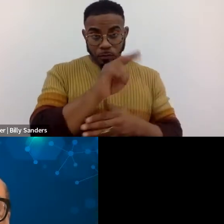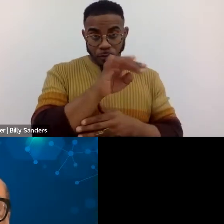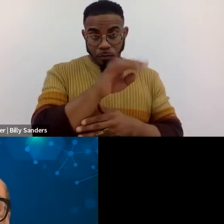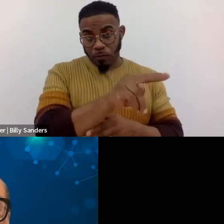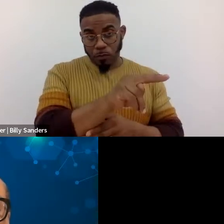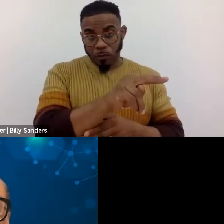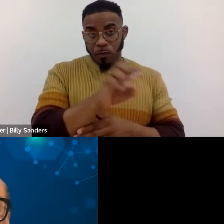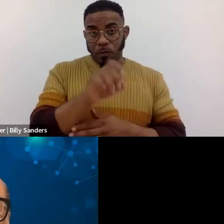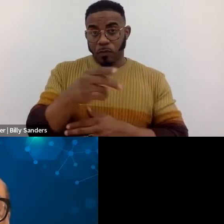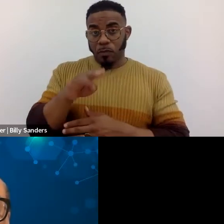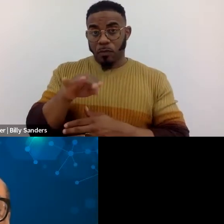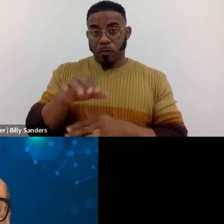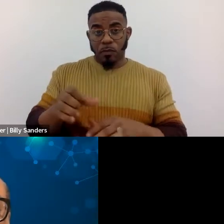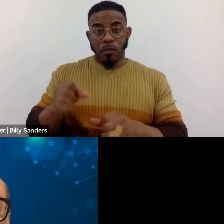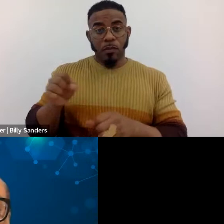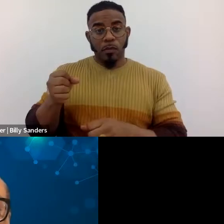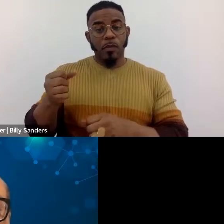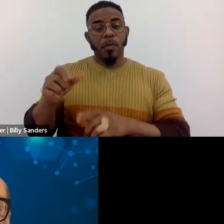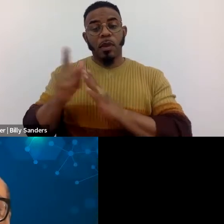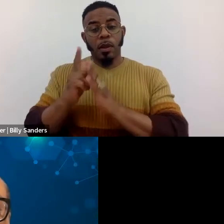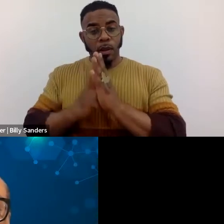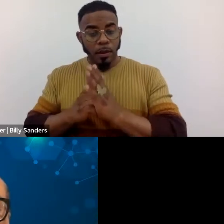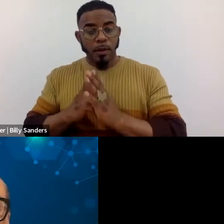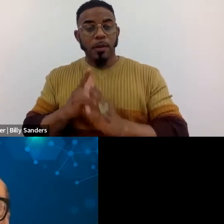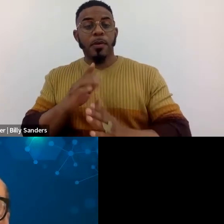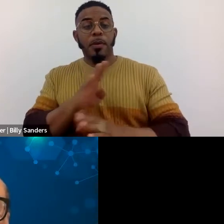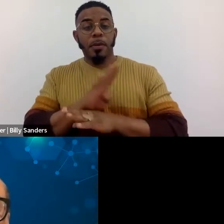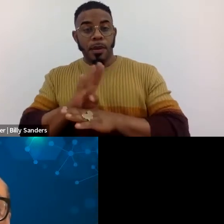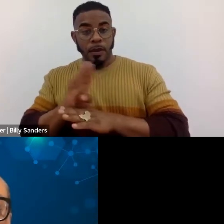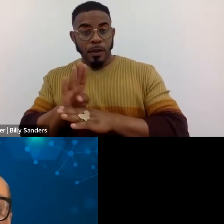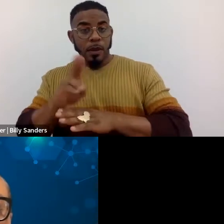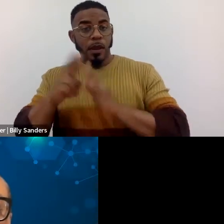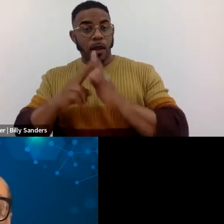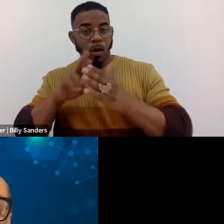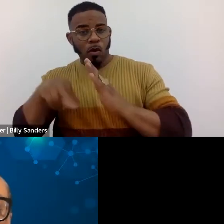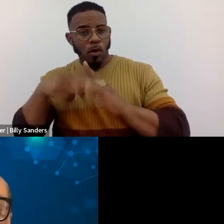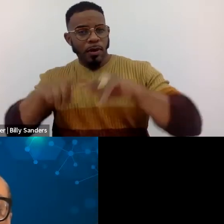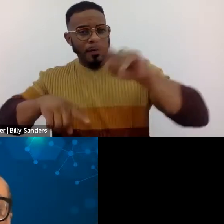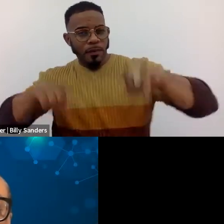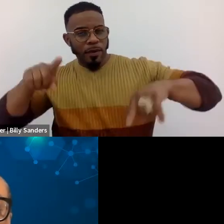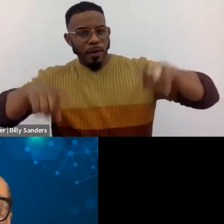Stephanie held legal business affairs and contract roles at various entertainment conglomerates